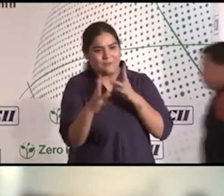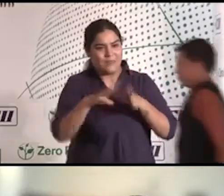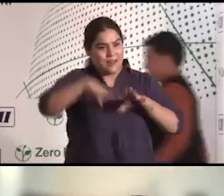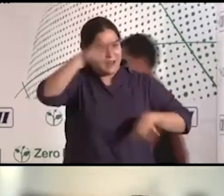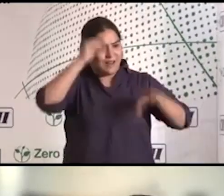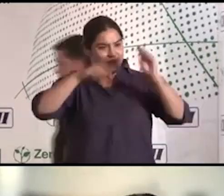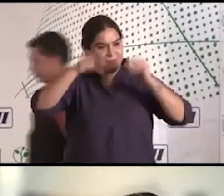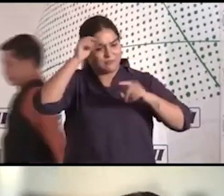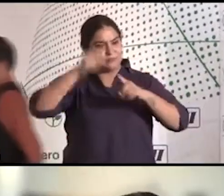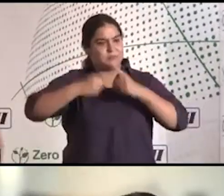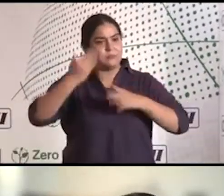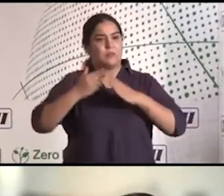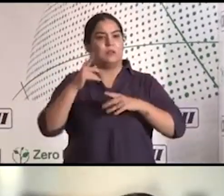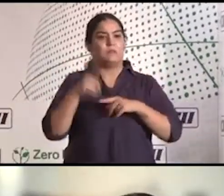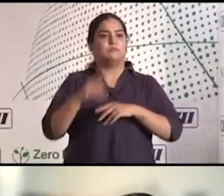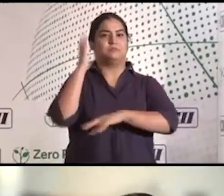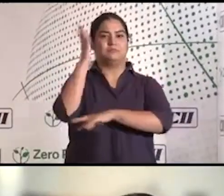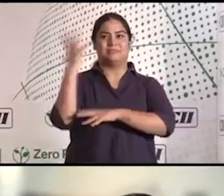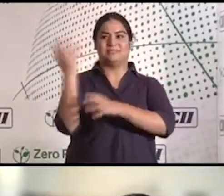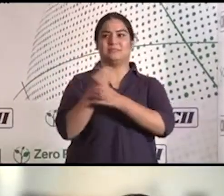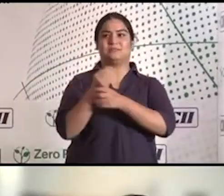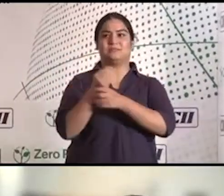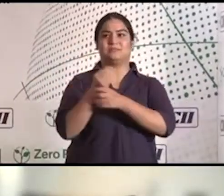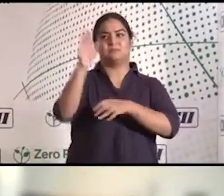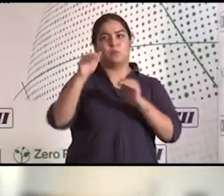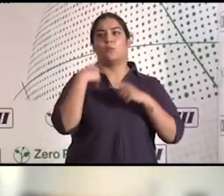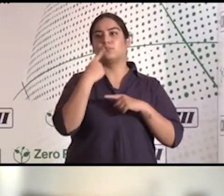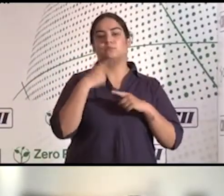to moderate this conversation, I would like to invite Ms..